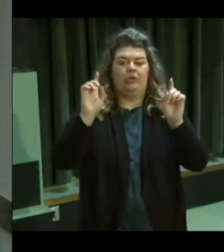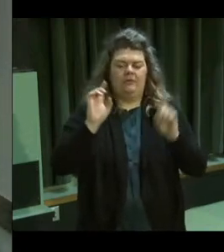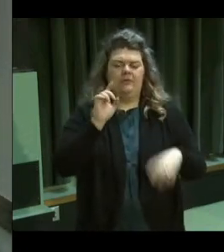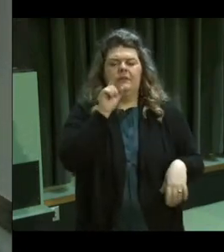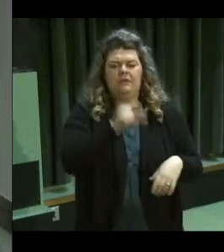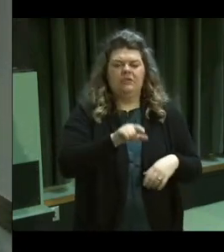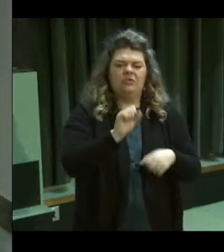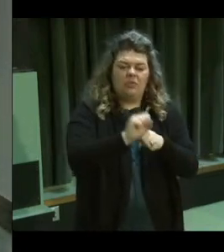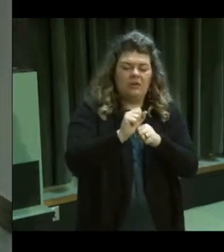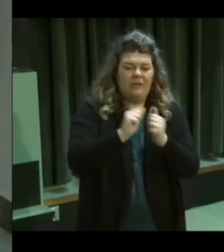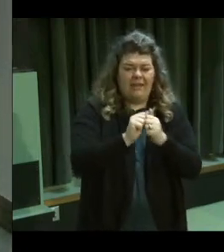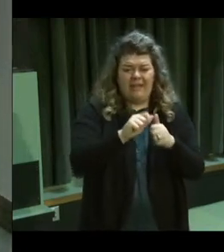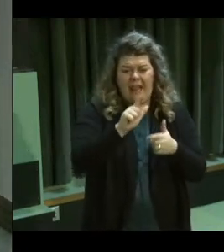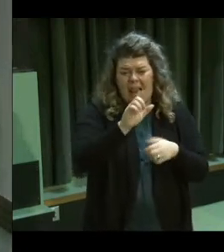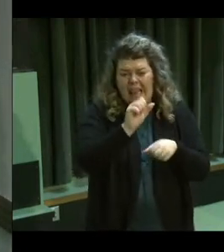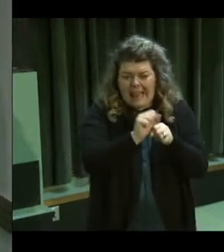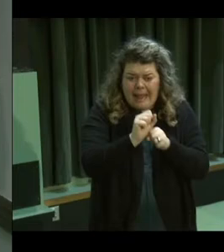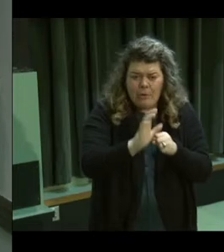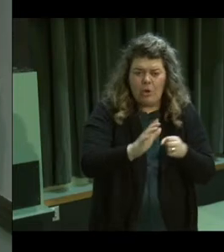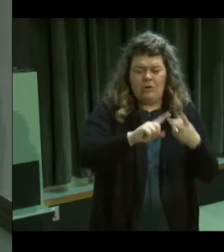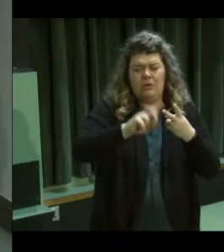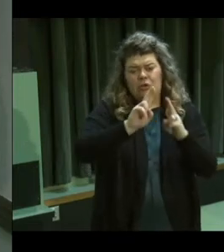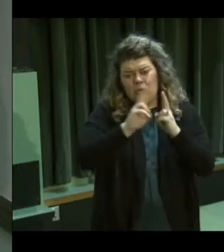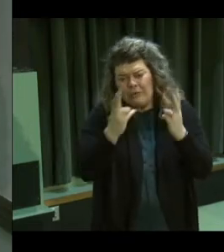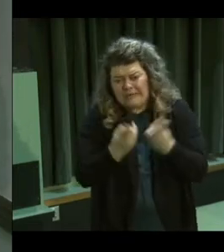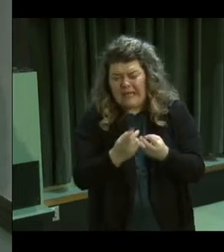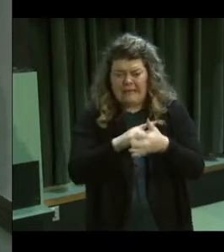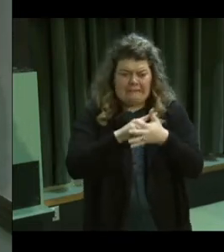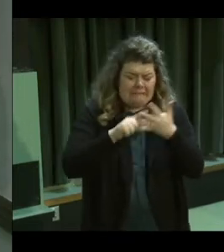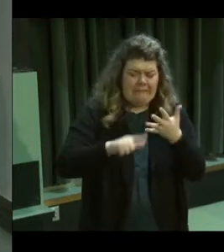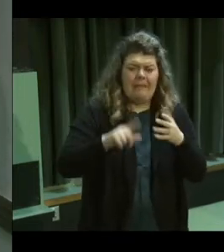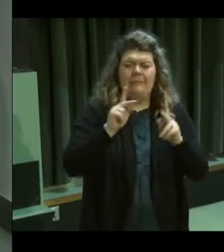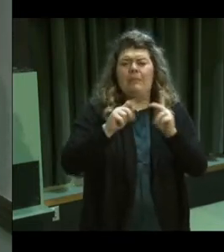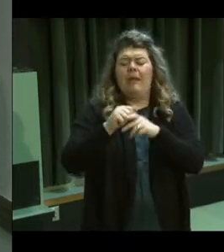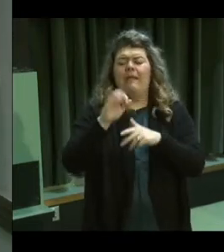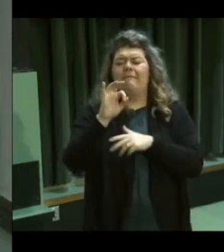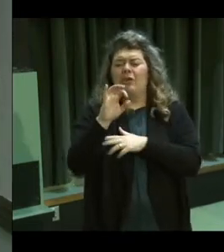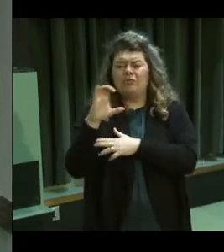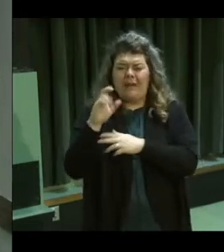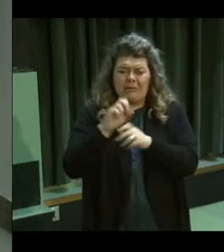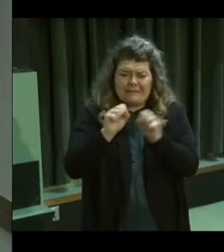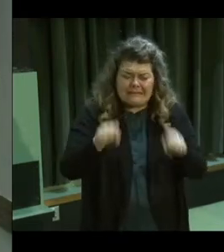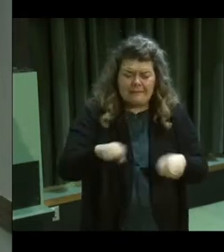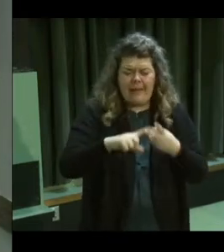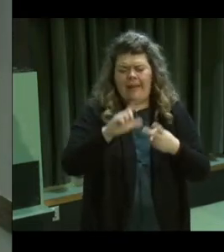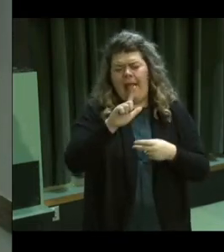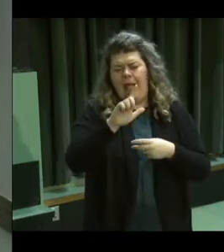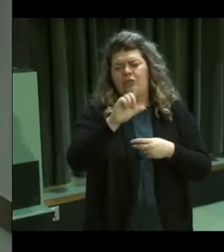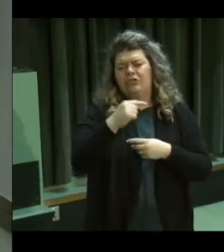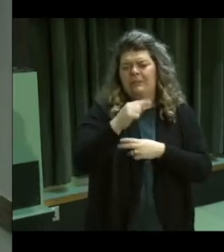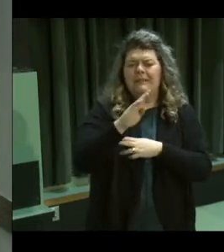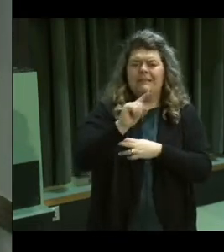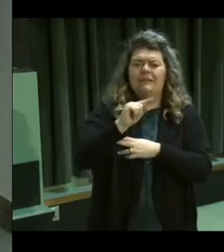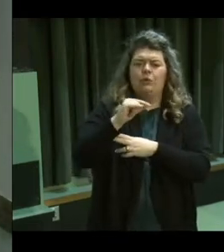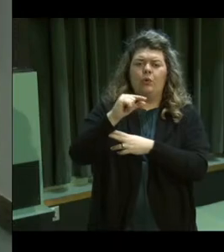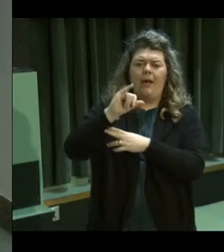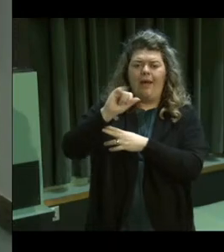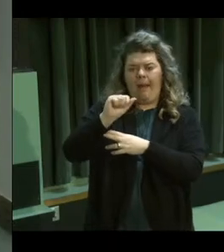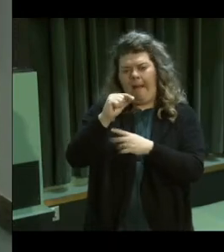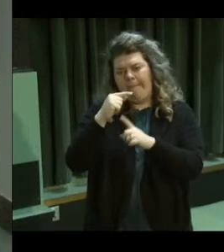the rights of workers unions, people with disabilities, those in the foster care system, and